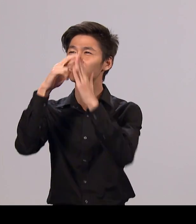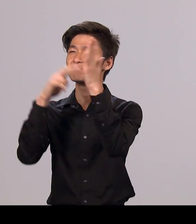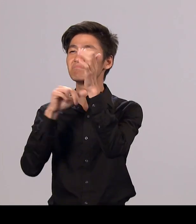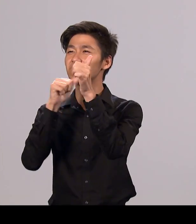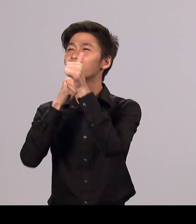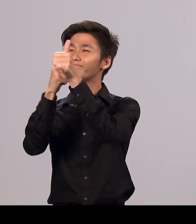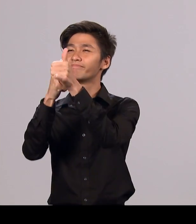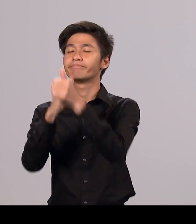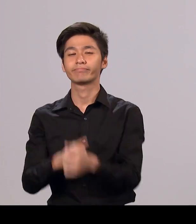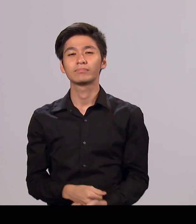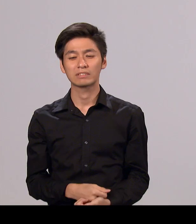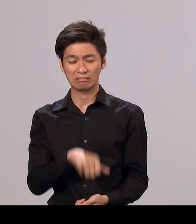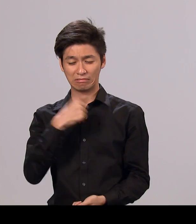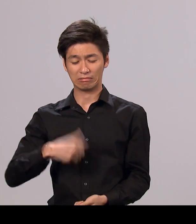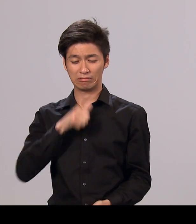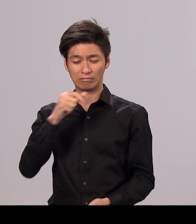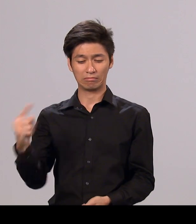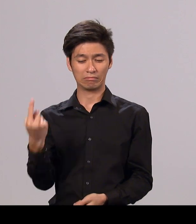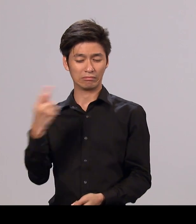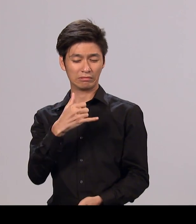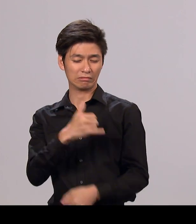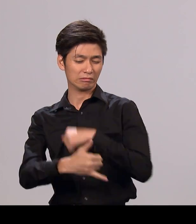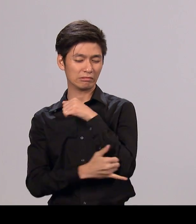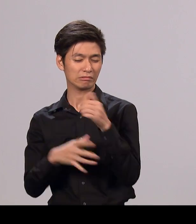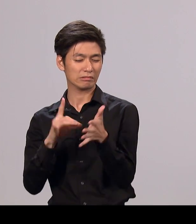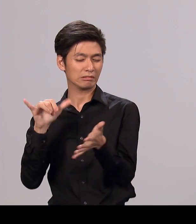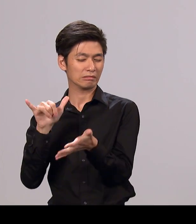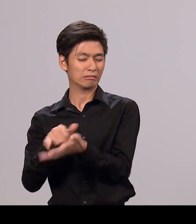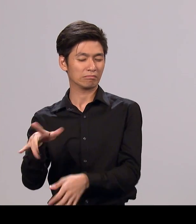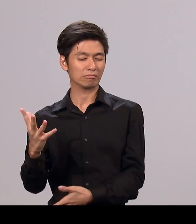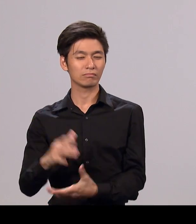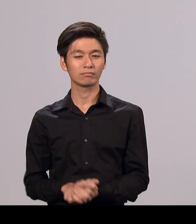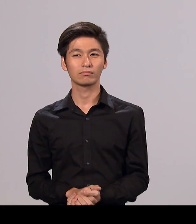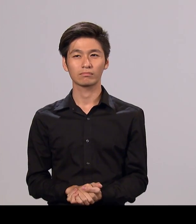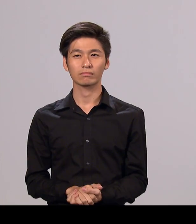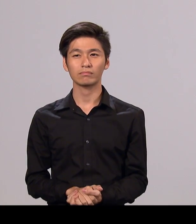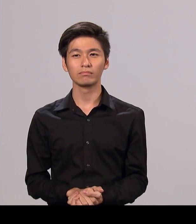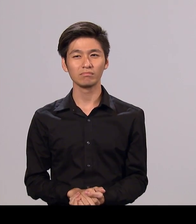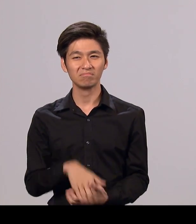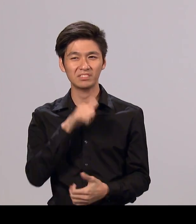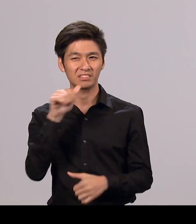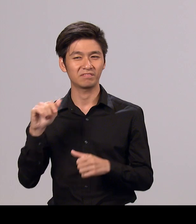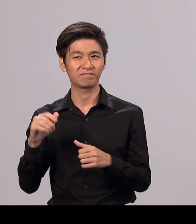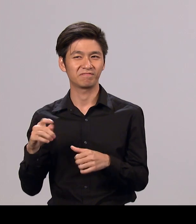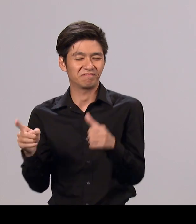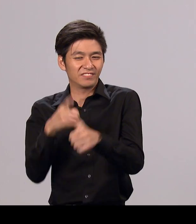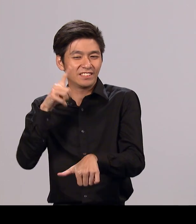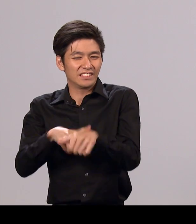And China is not the only country to do this and nor is this the first time something like this has happened.